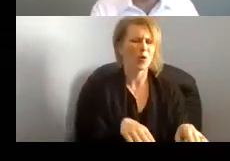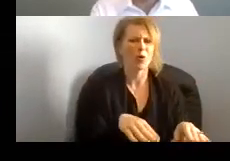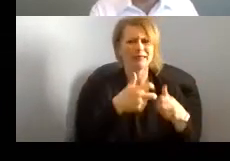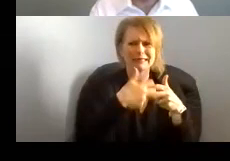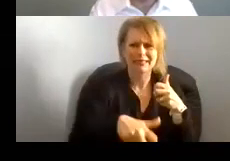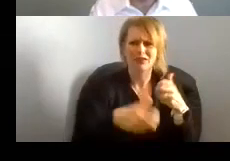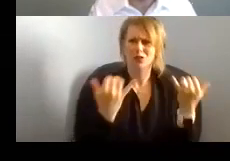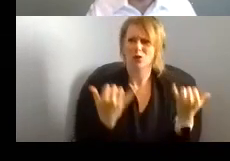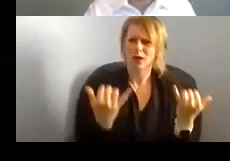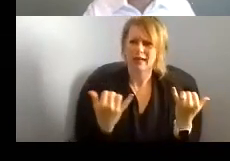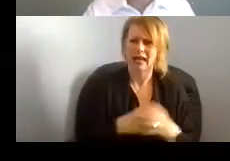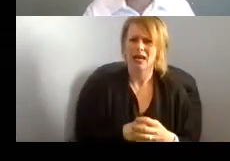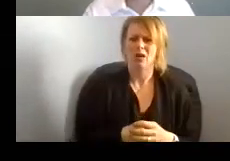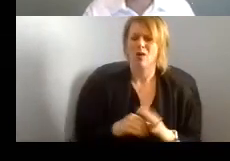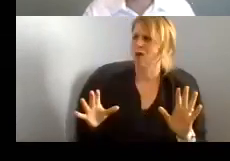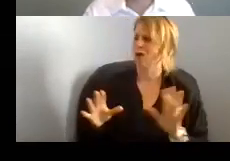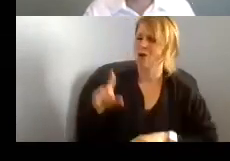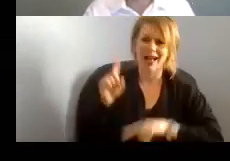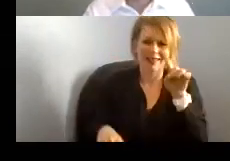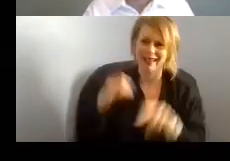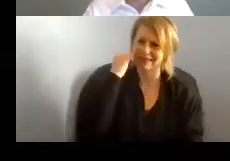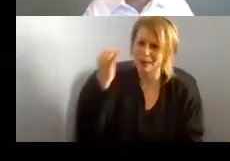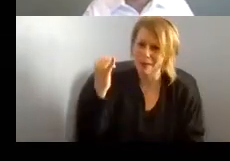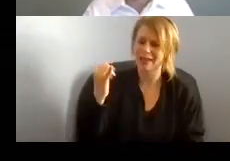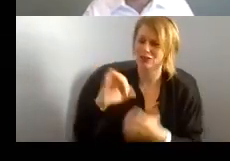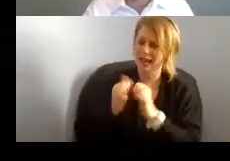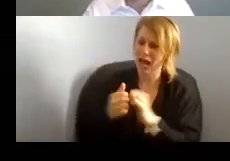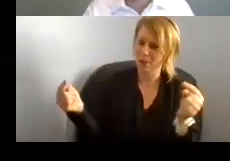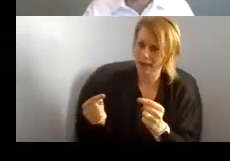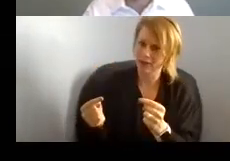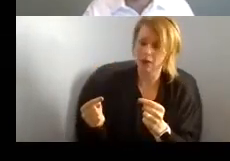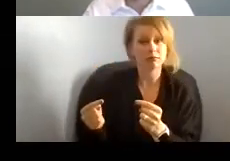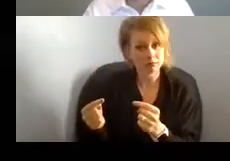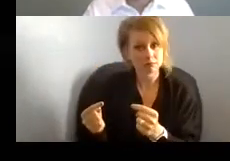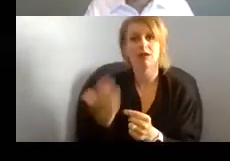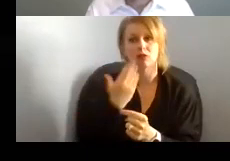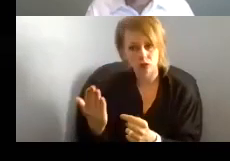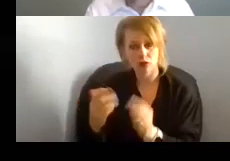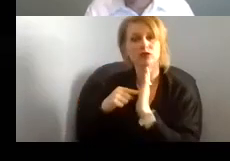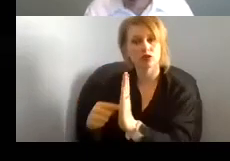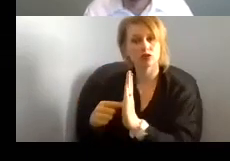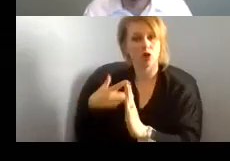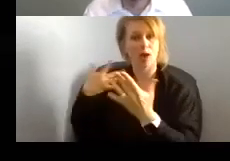or, I only can imagine how painful this must be, are good ways to demonstrate your empathy. But I would avoid statements such as,